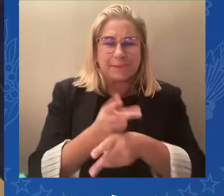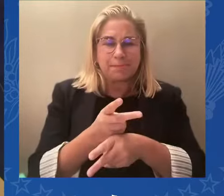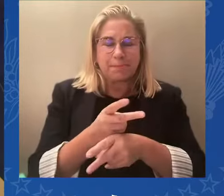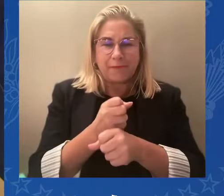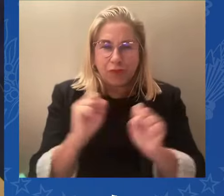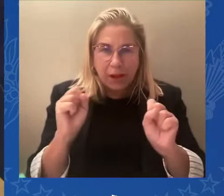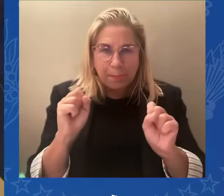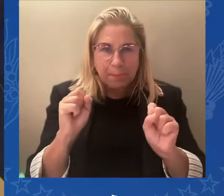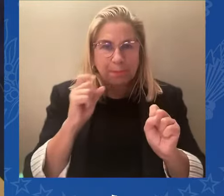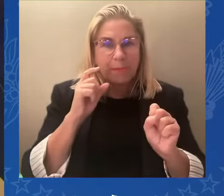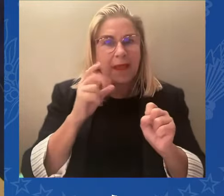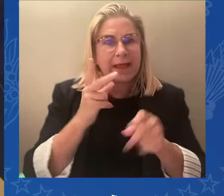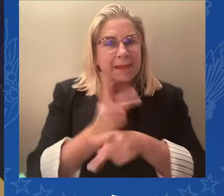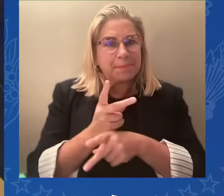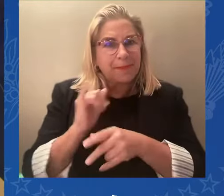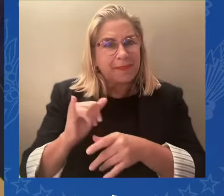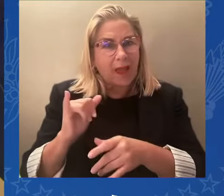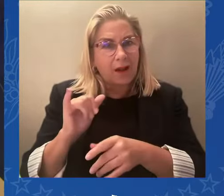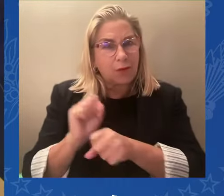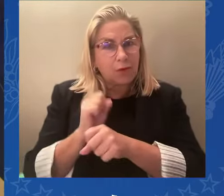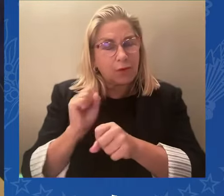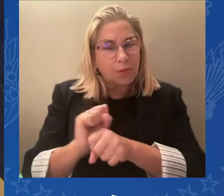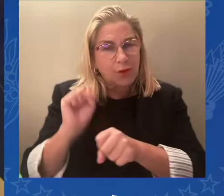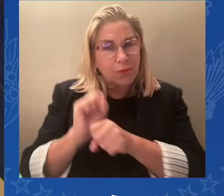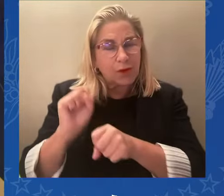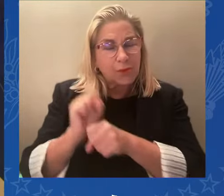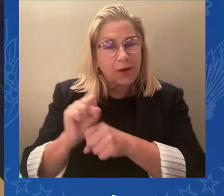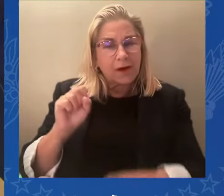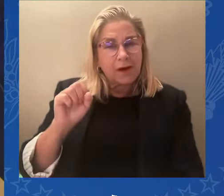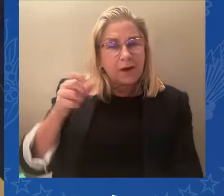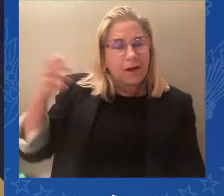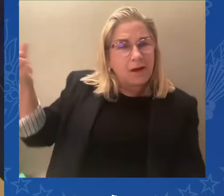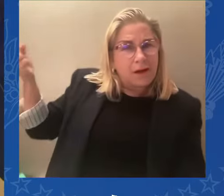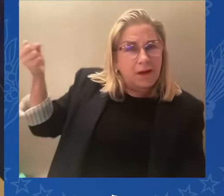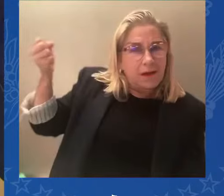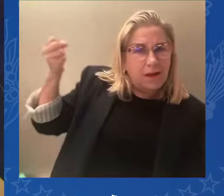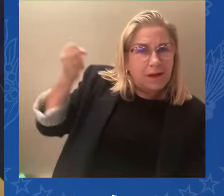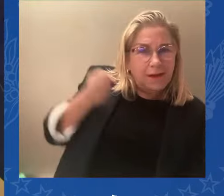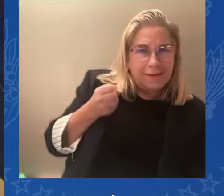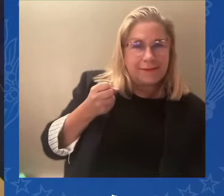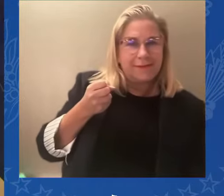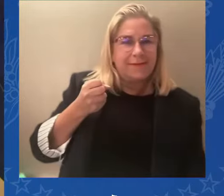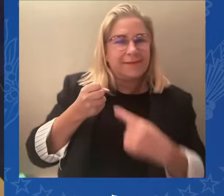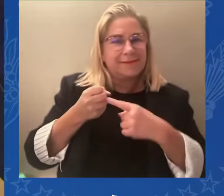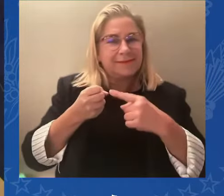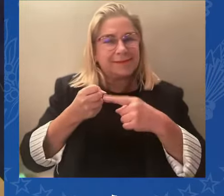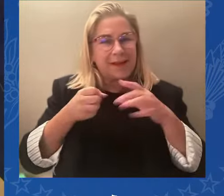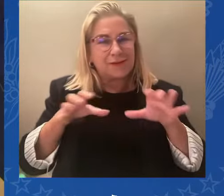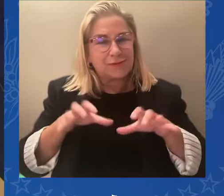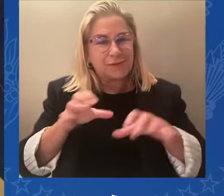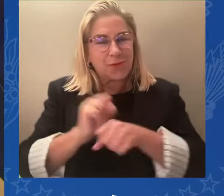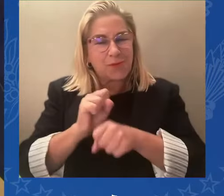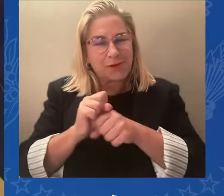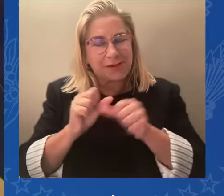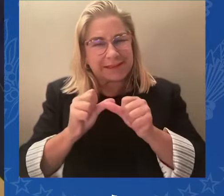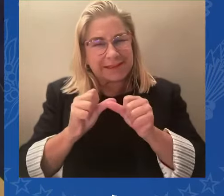I truly believe that America is ready to turn the page on the politics of division and hate.